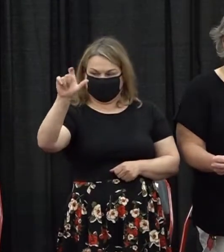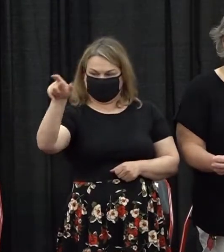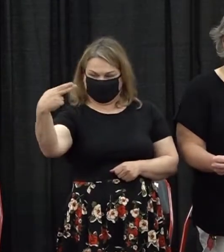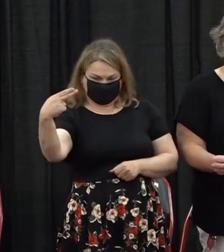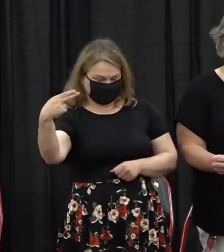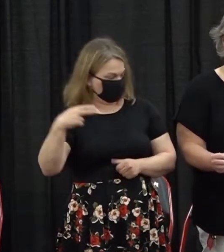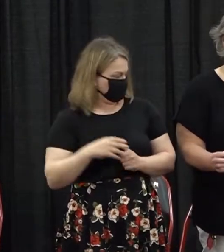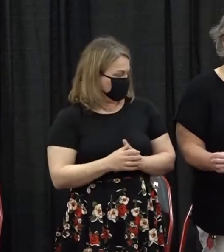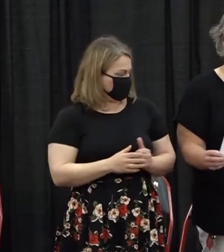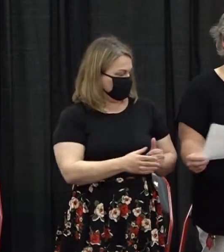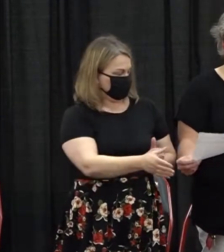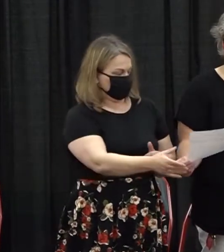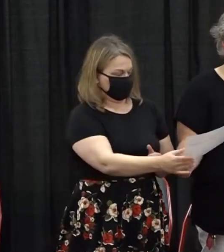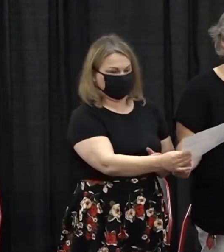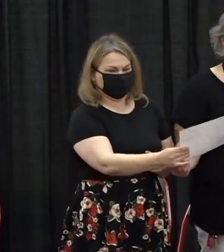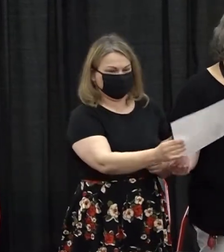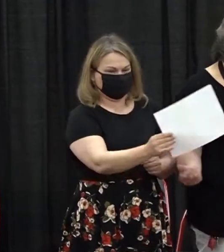Jayden Welch.